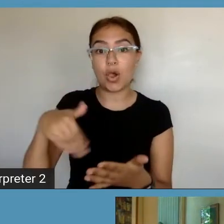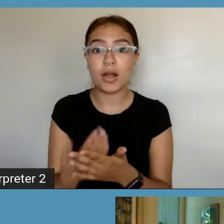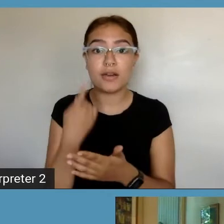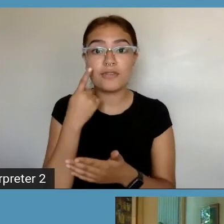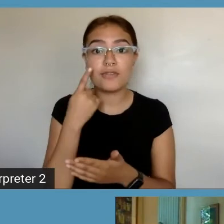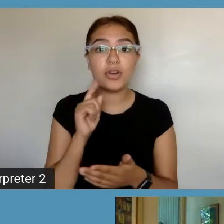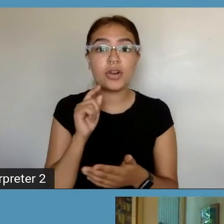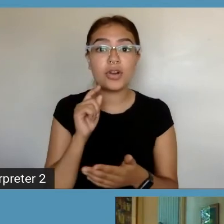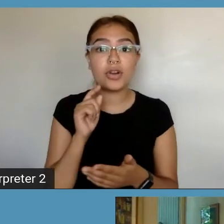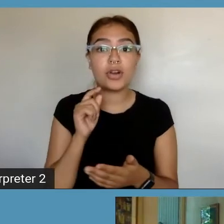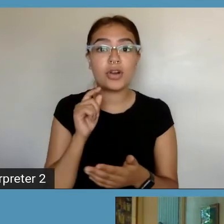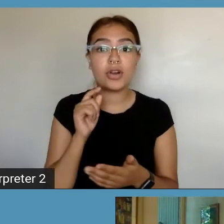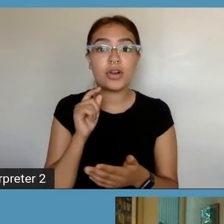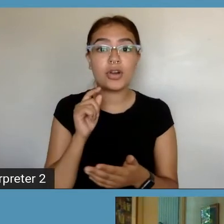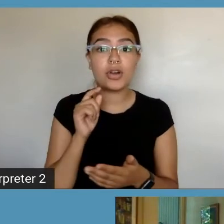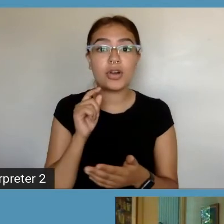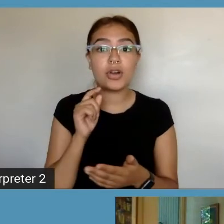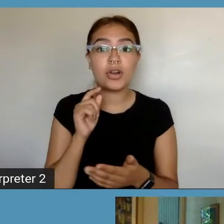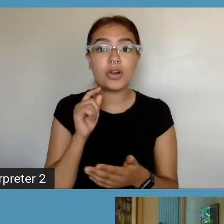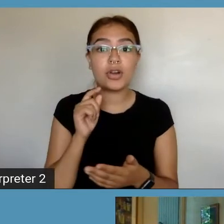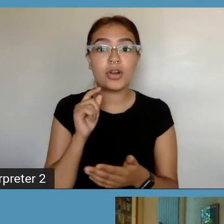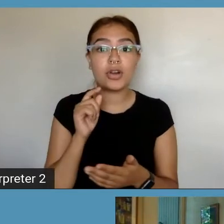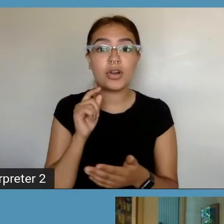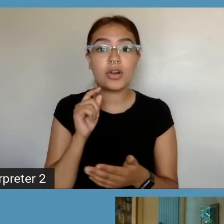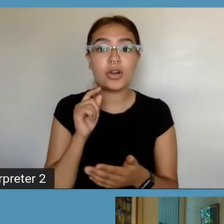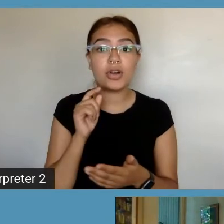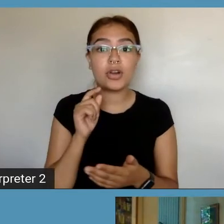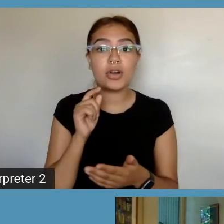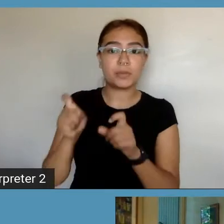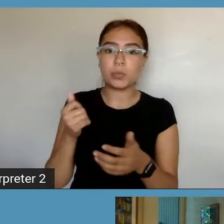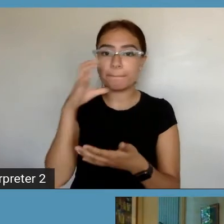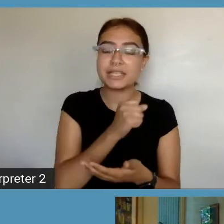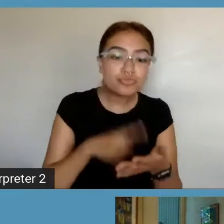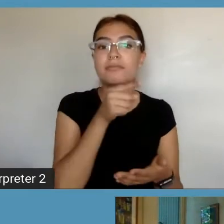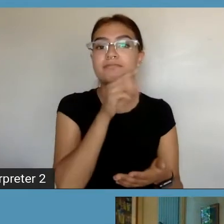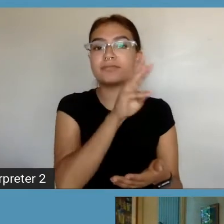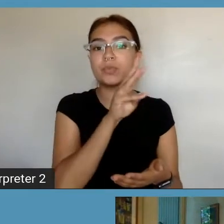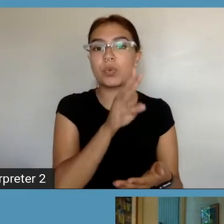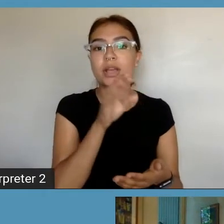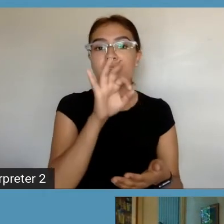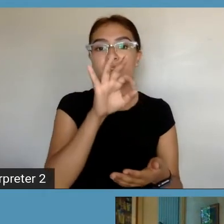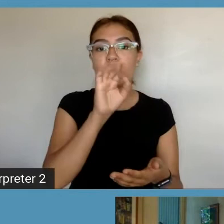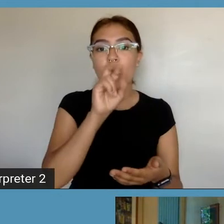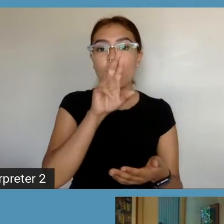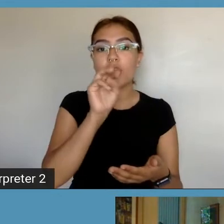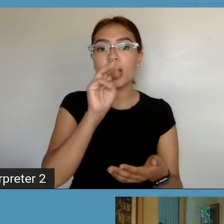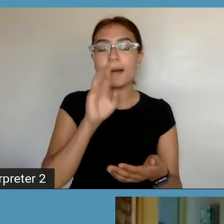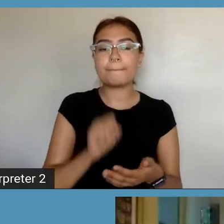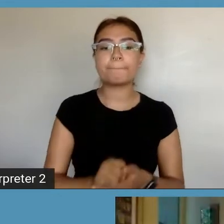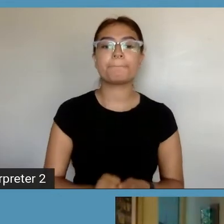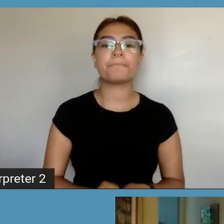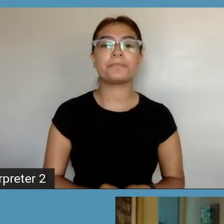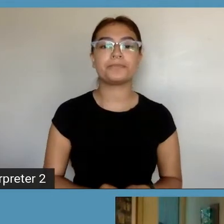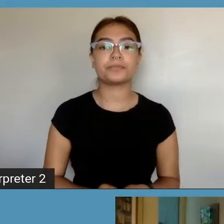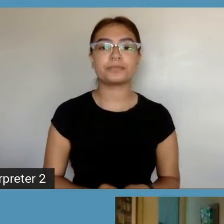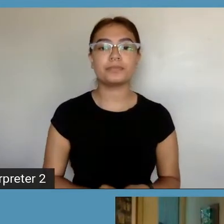sure to check out the forum after the presentation concludes, so starting off, you mentioned quite a